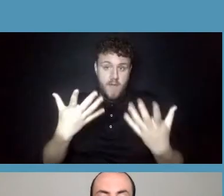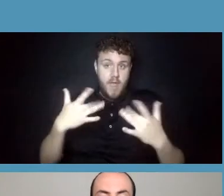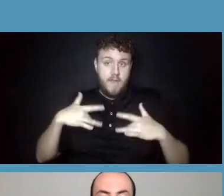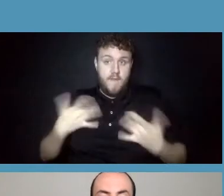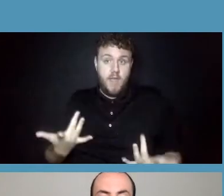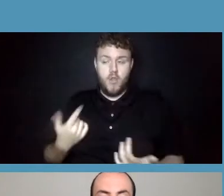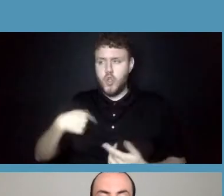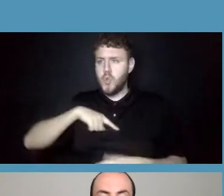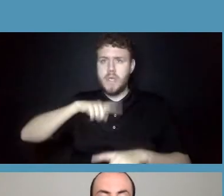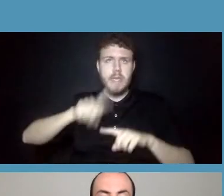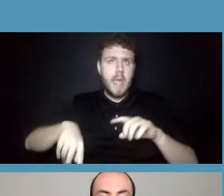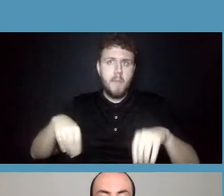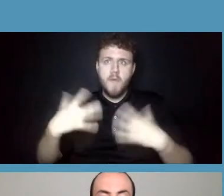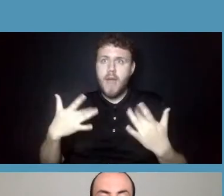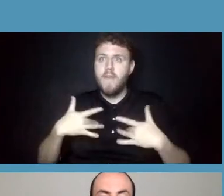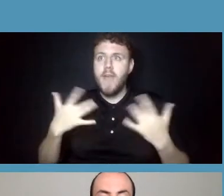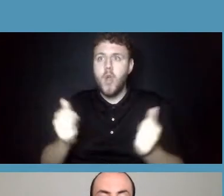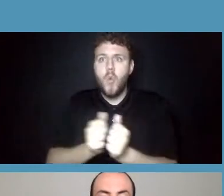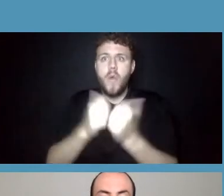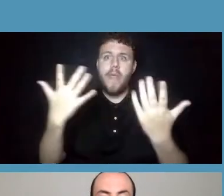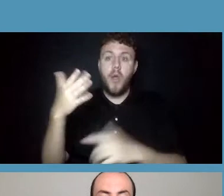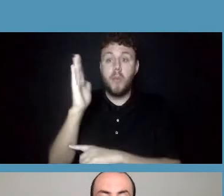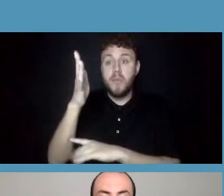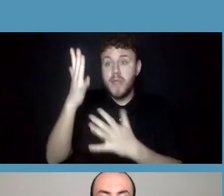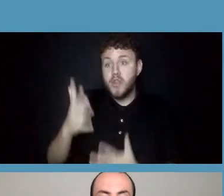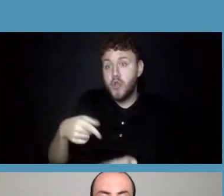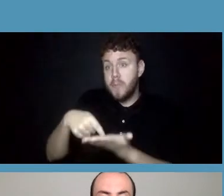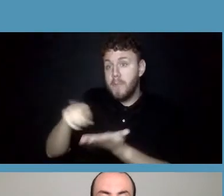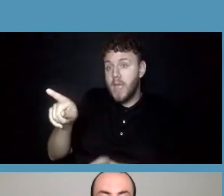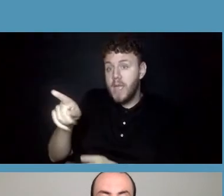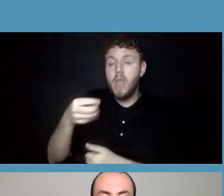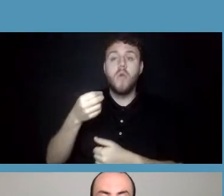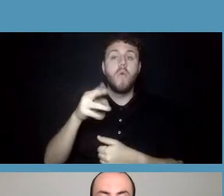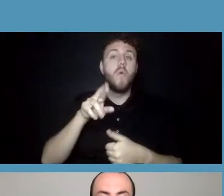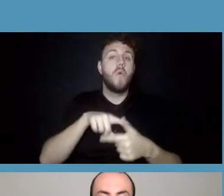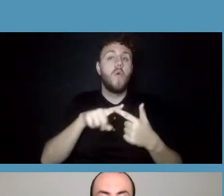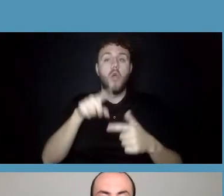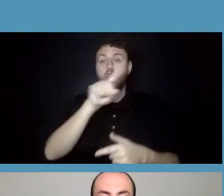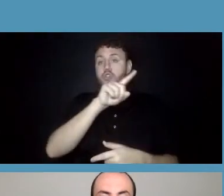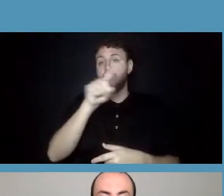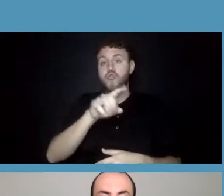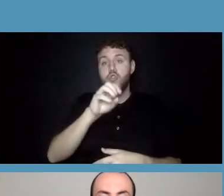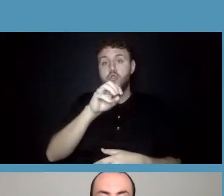event if we did not pay a presenter or if we didn't have a Zoom account to host it so